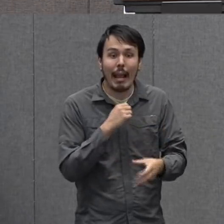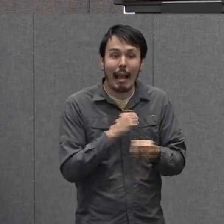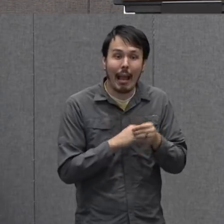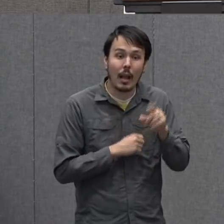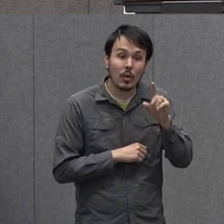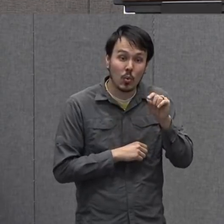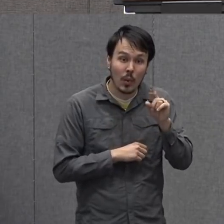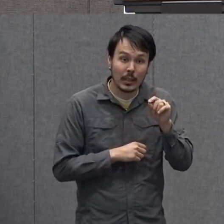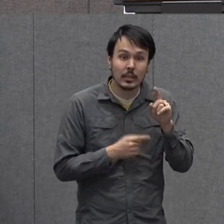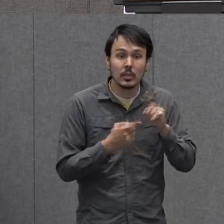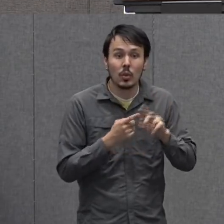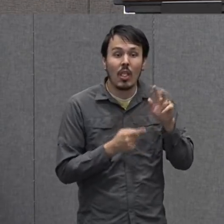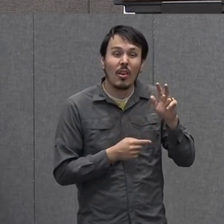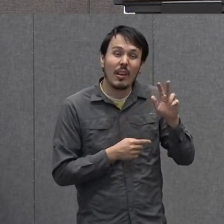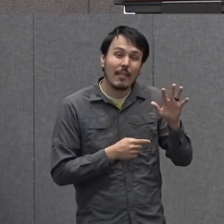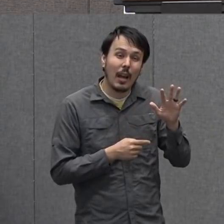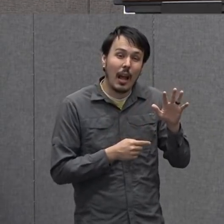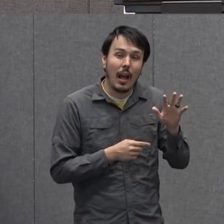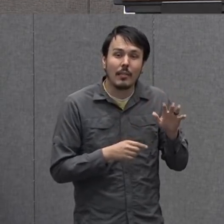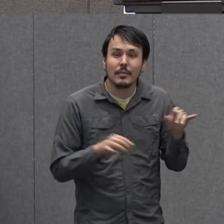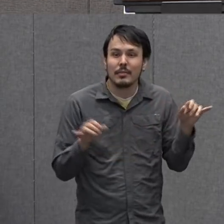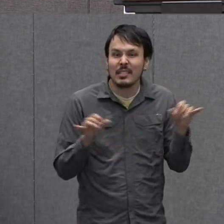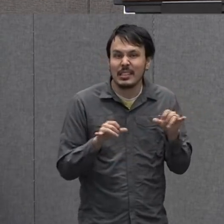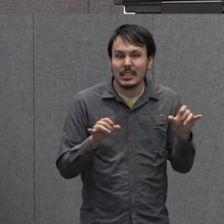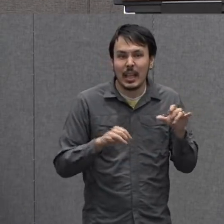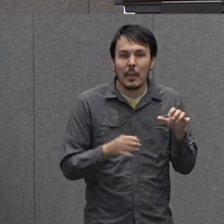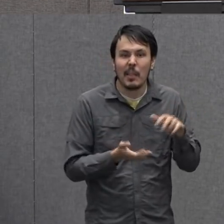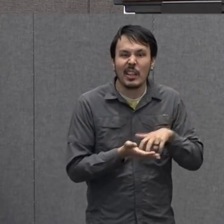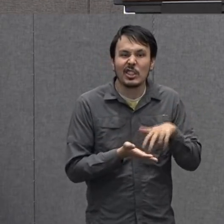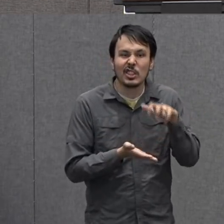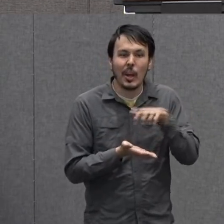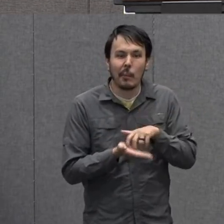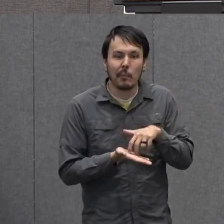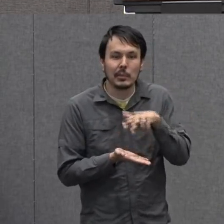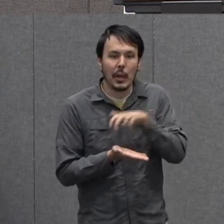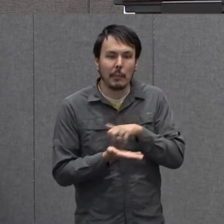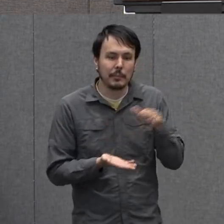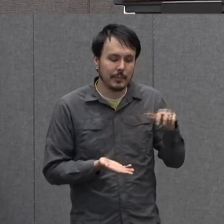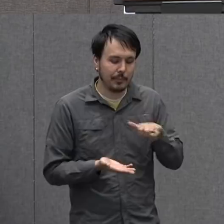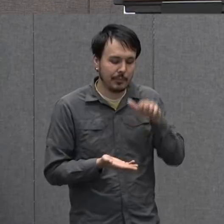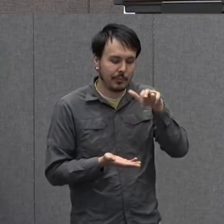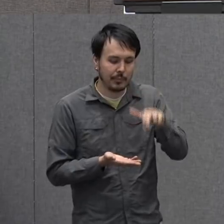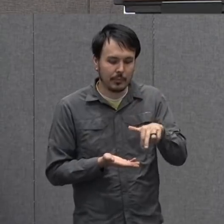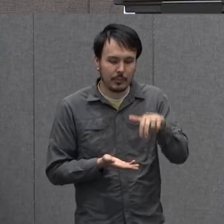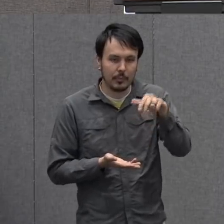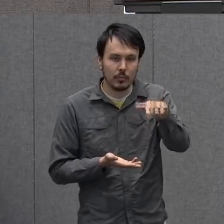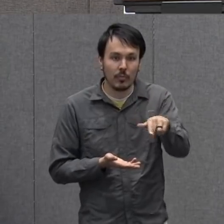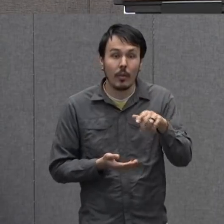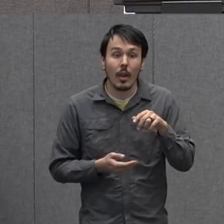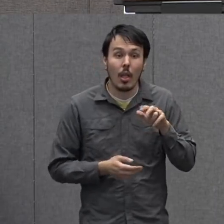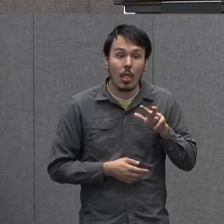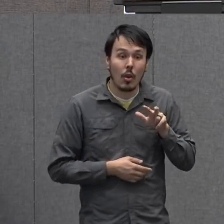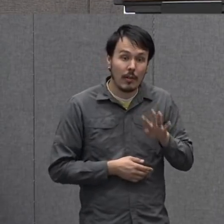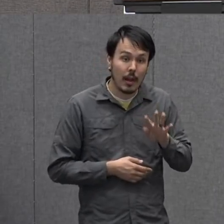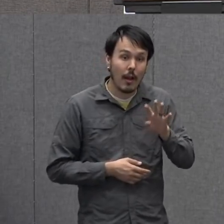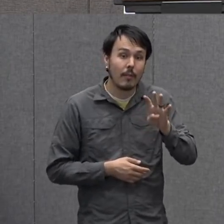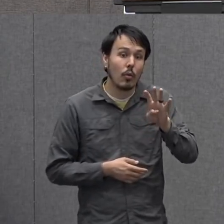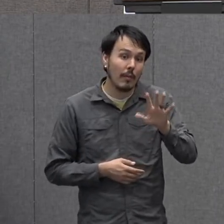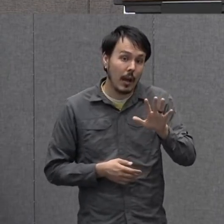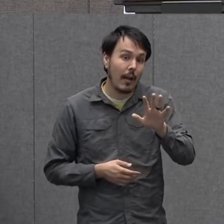We could think about jumping like we were doing earlier. 35, 45, 55, so we'd have 55,